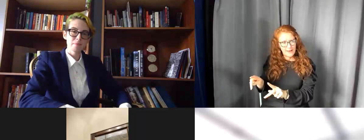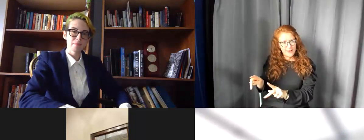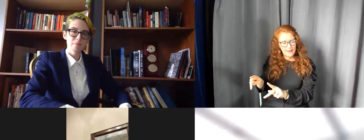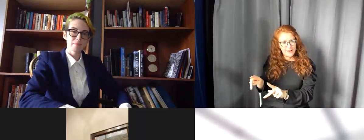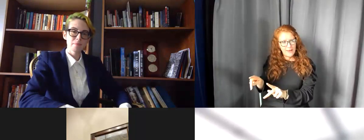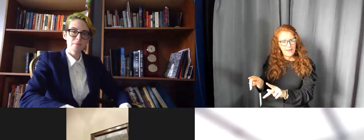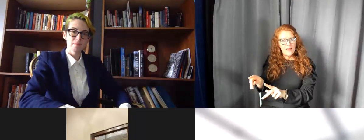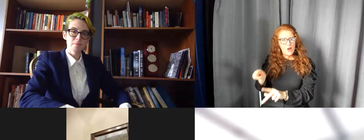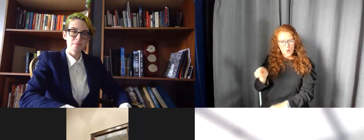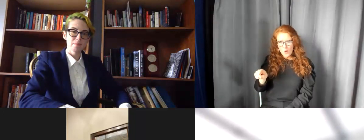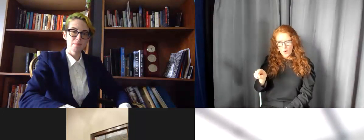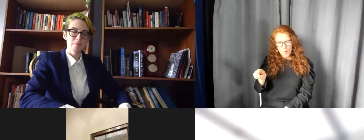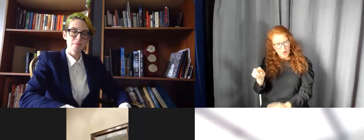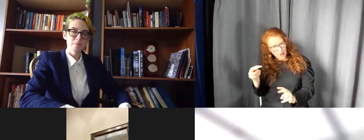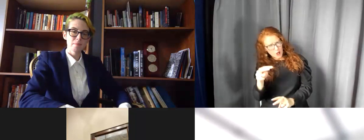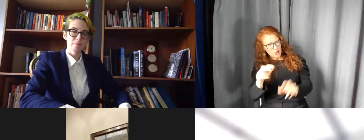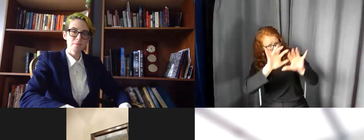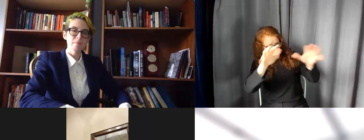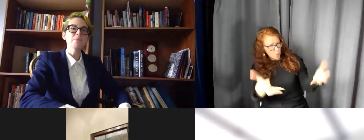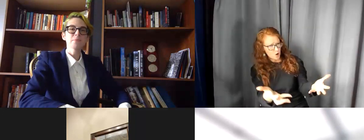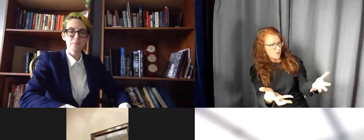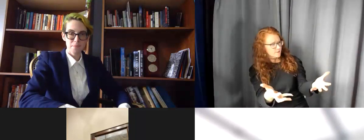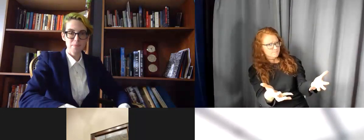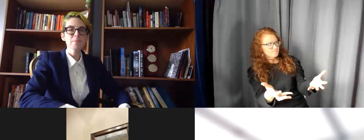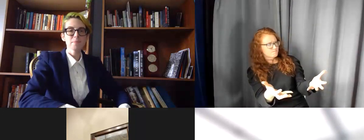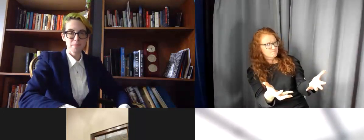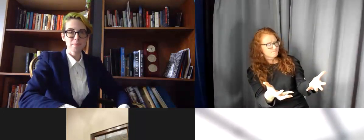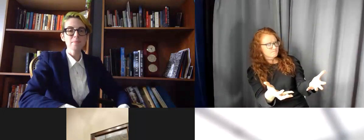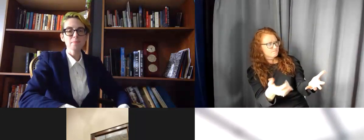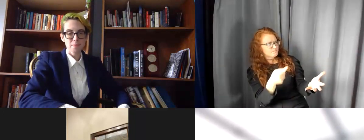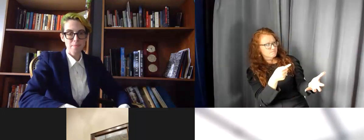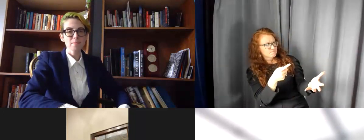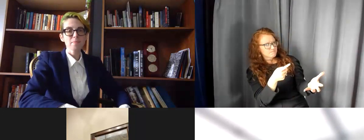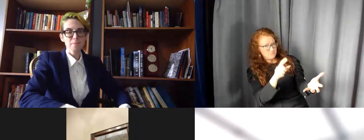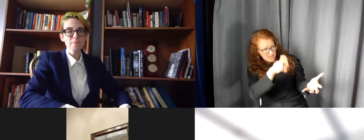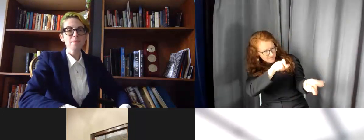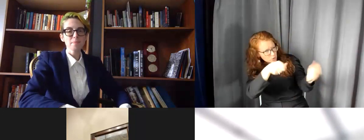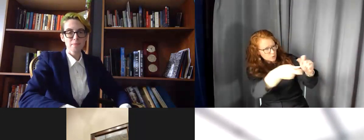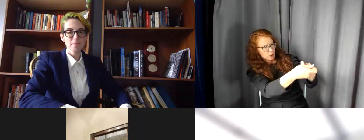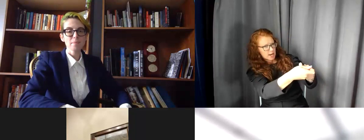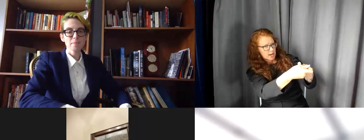Jordan Radford: the world not being inclusive. It's the idea that it's not the person